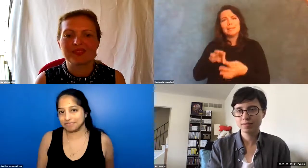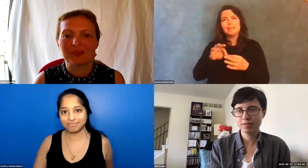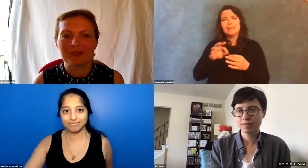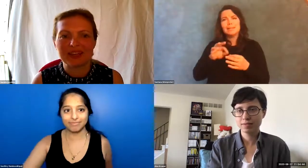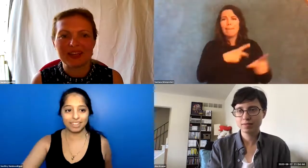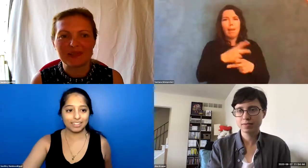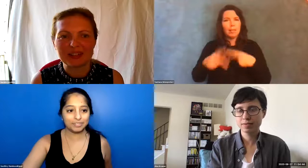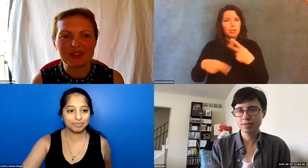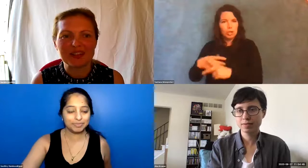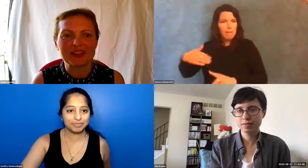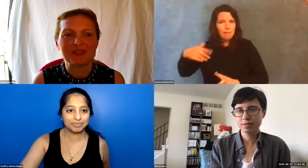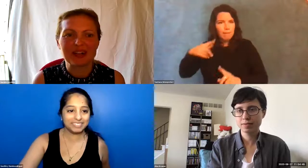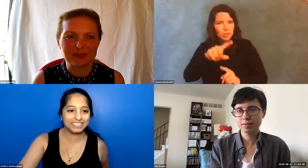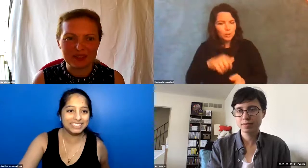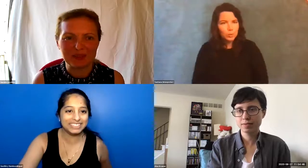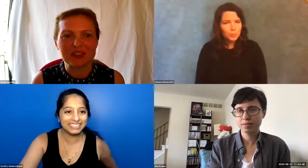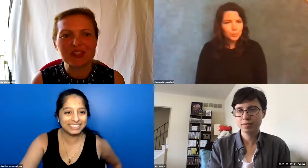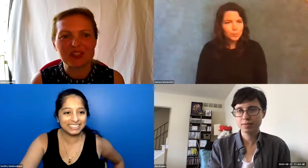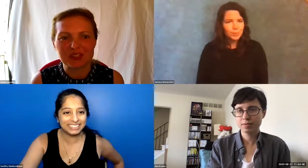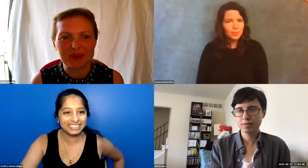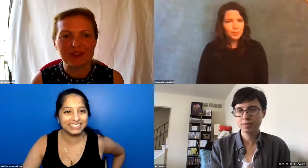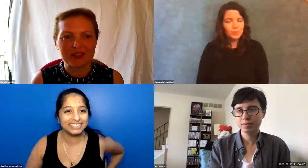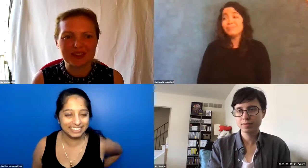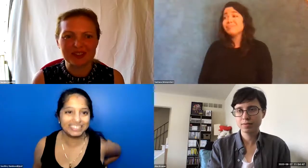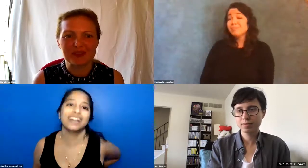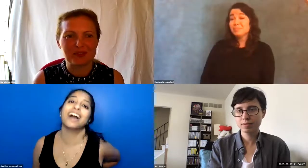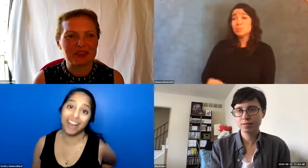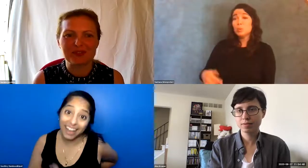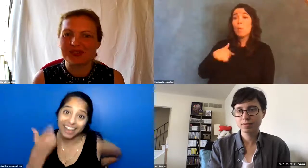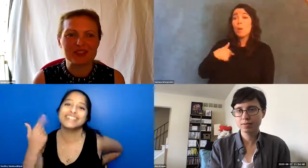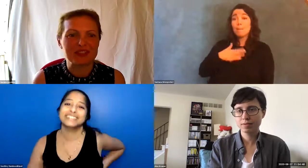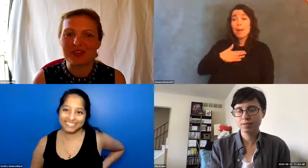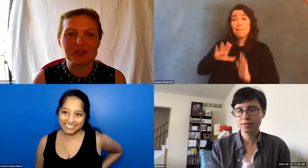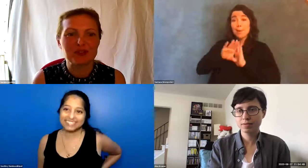that. NATALIA: This variation -- the natural way